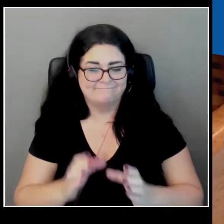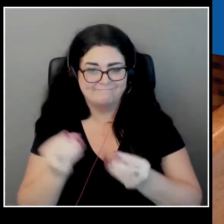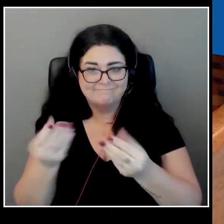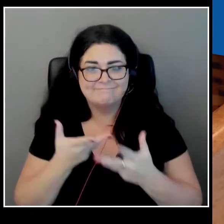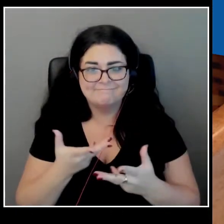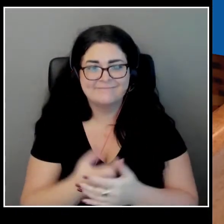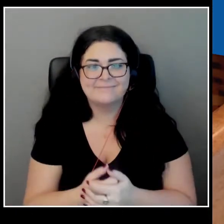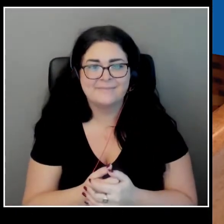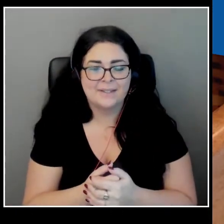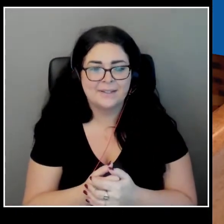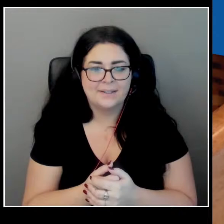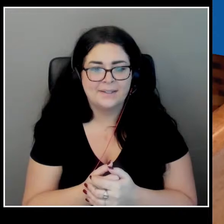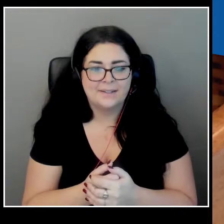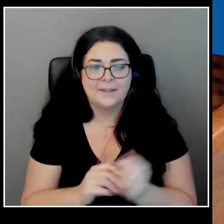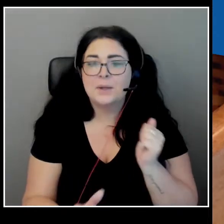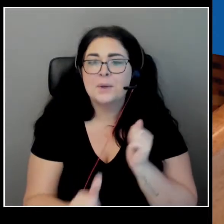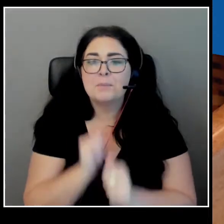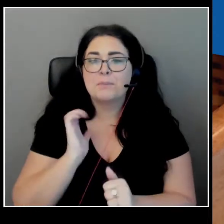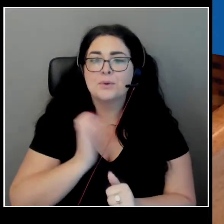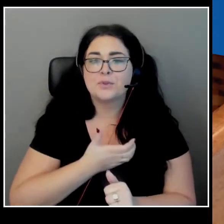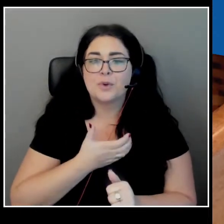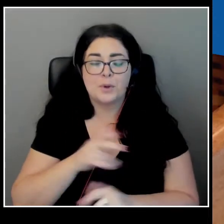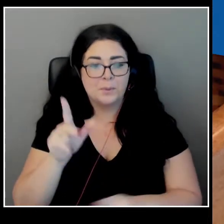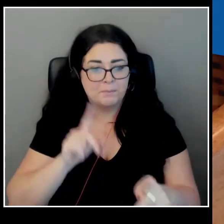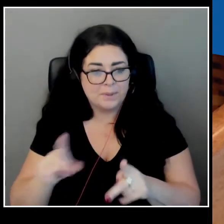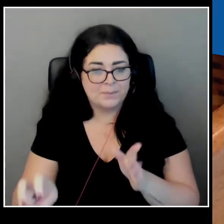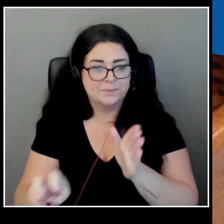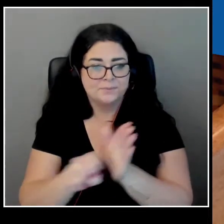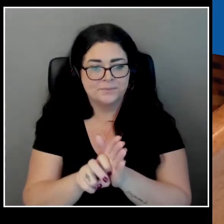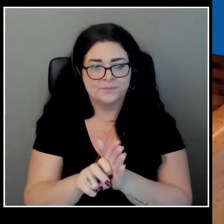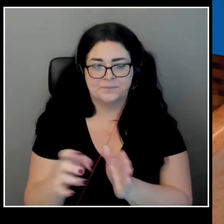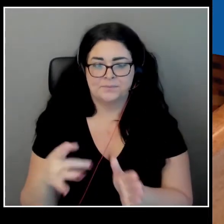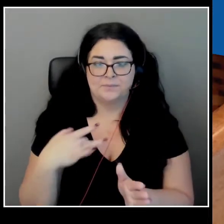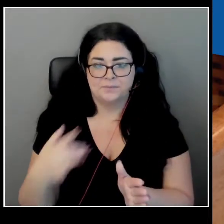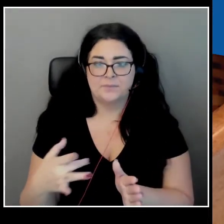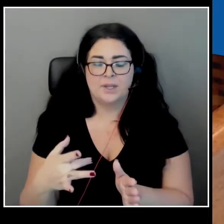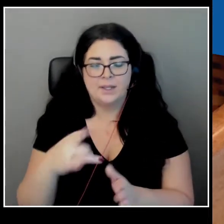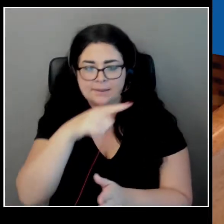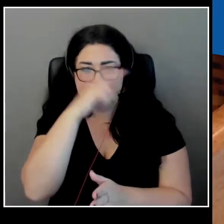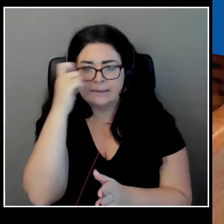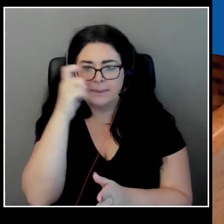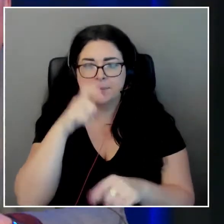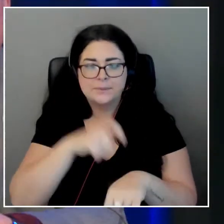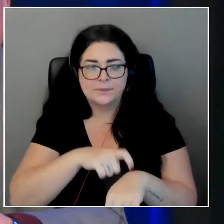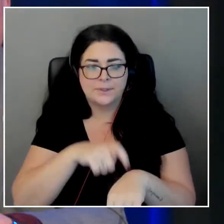Most of our passenger traffic has traditionally travelled during the summer months, leaving capacity for people with more